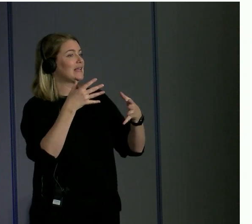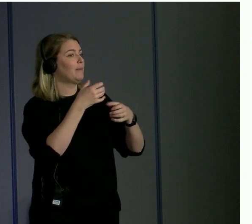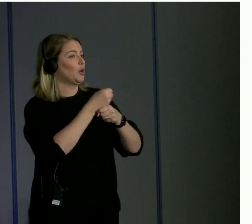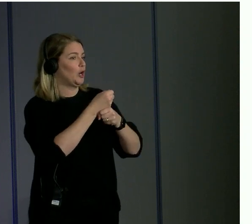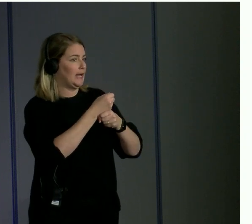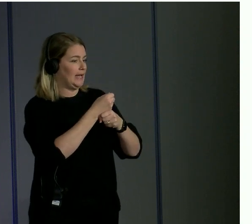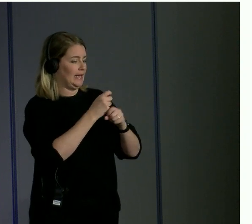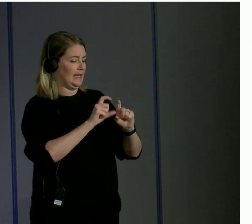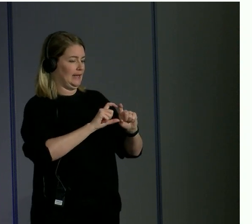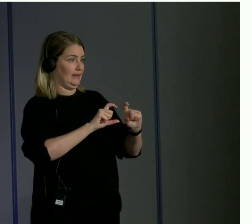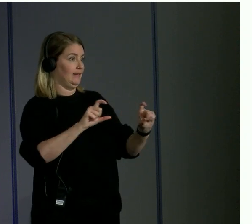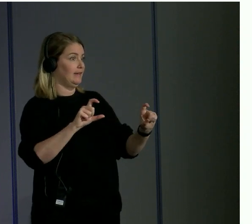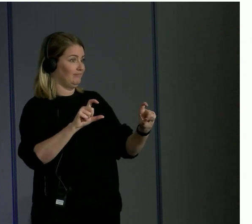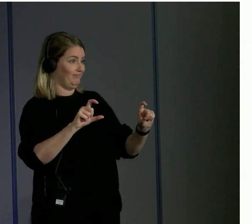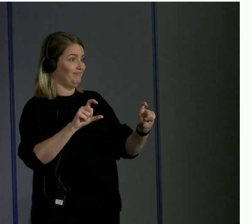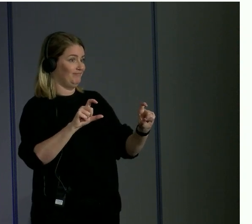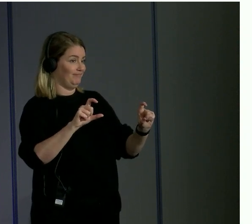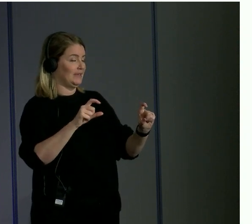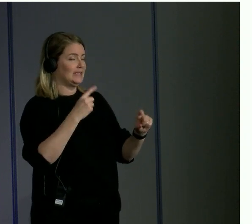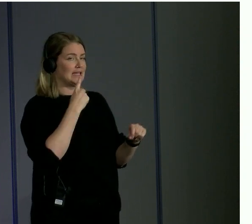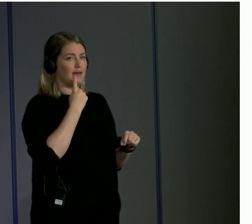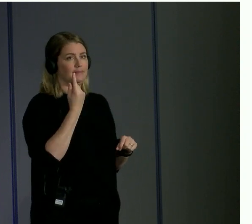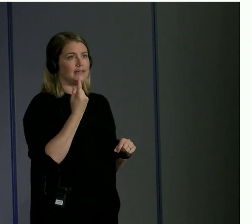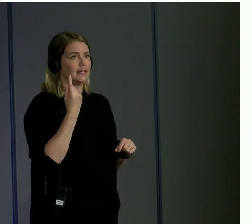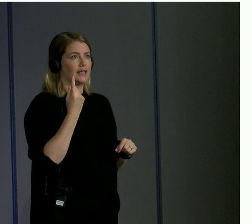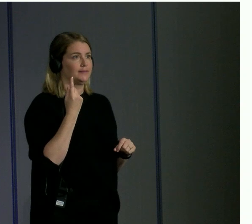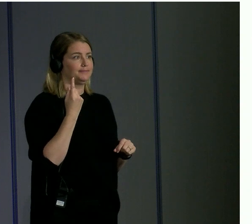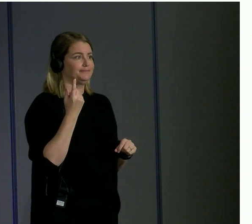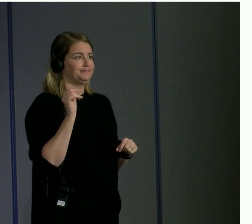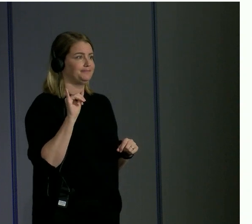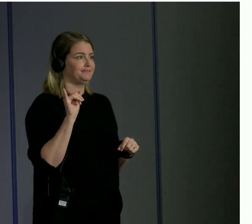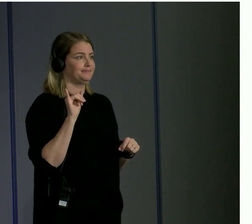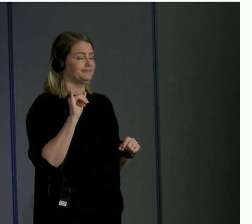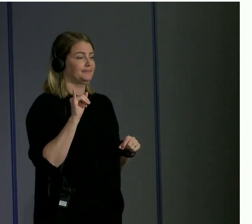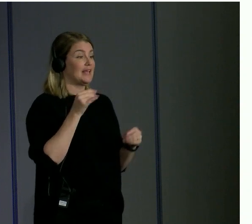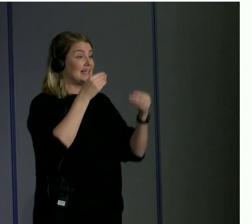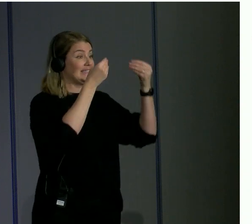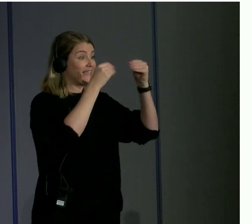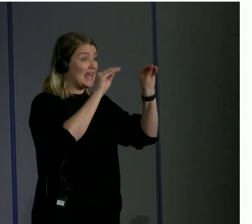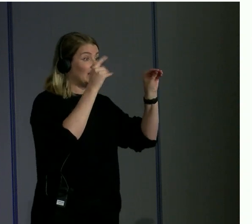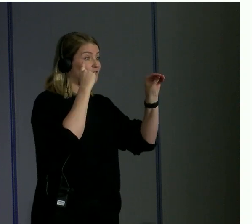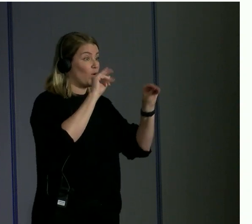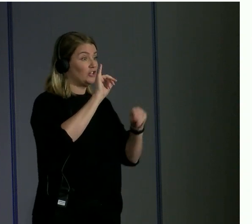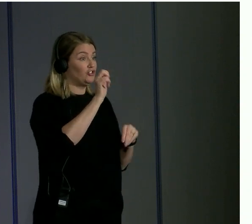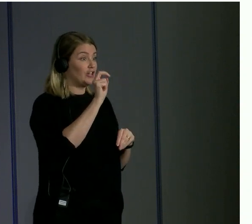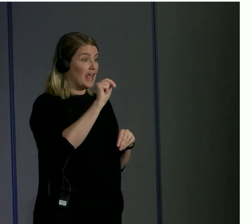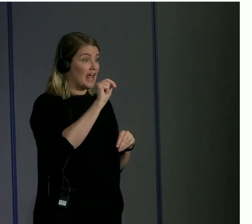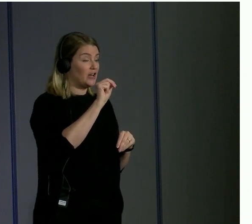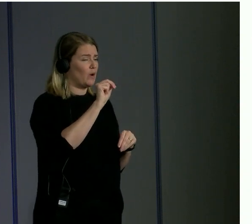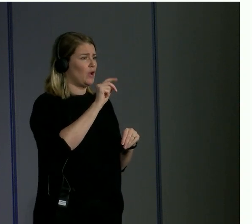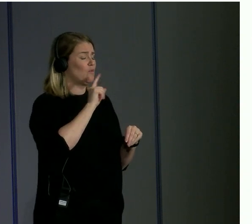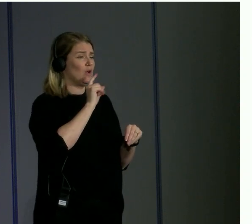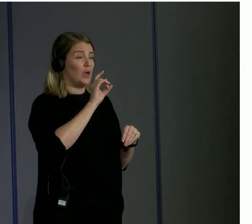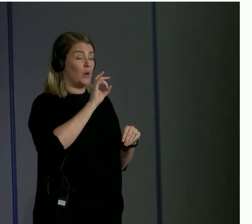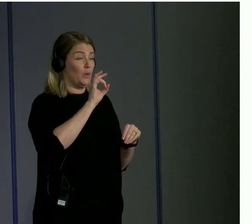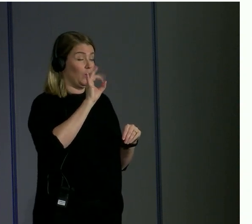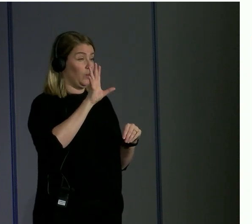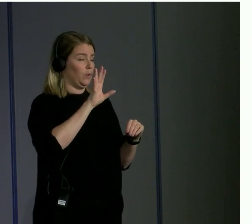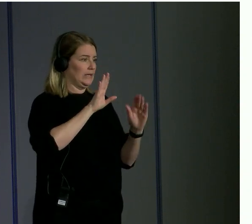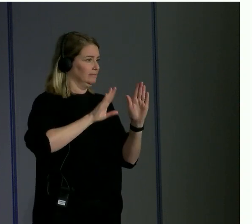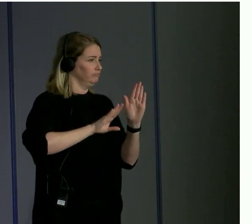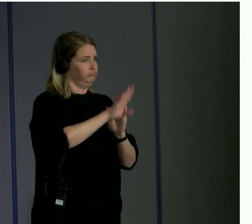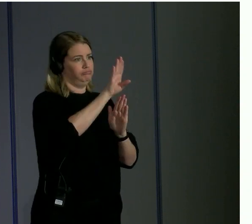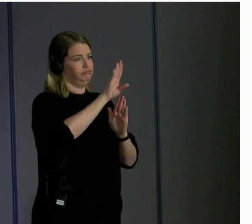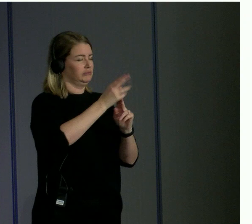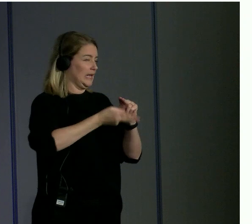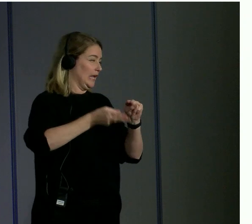right? Saying something like, you know, sales for January sharply increase as noted in the